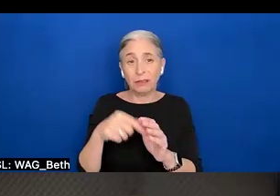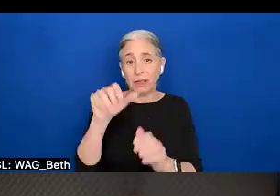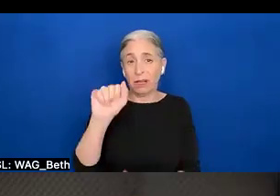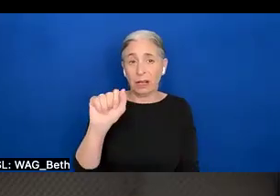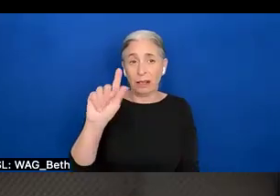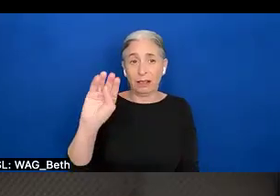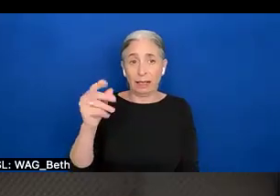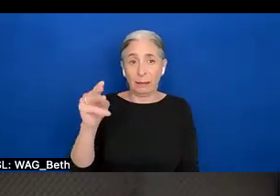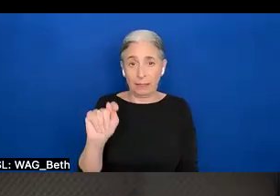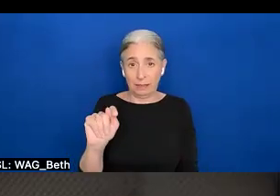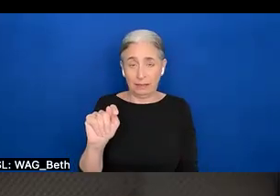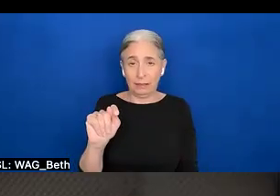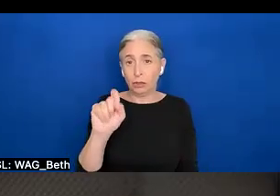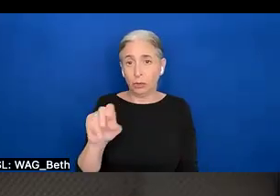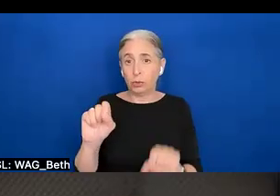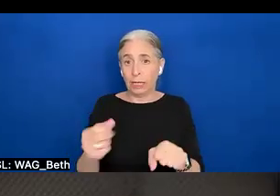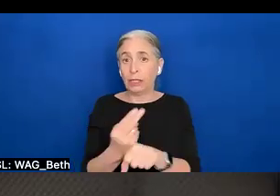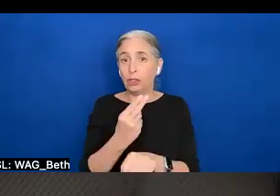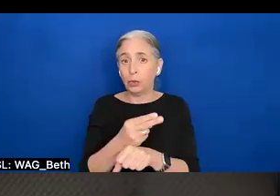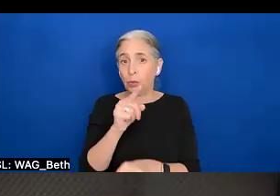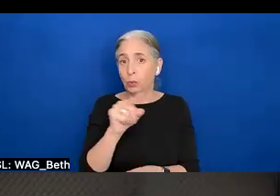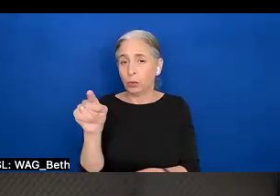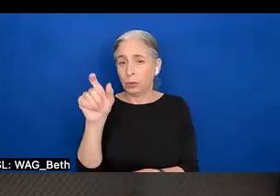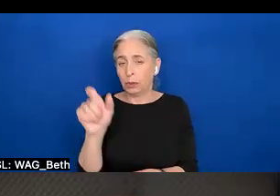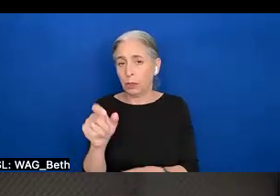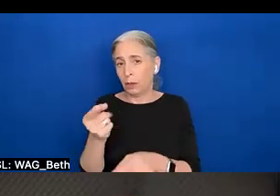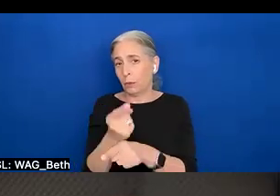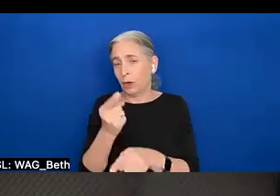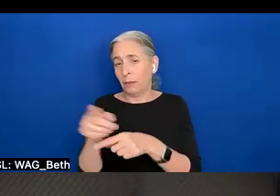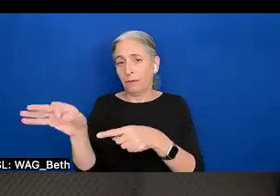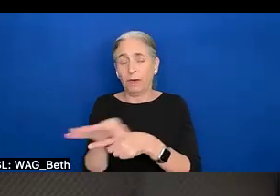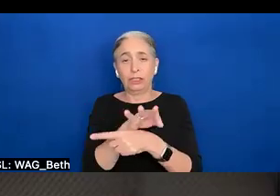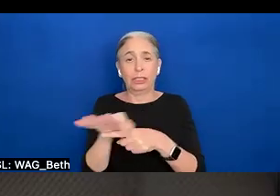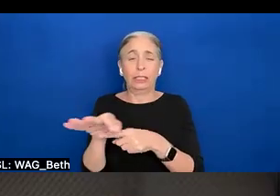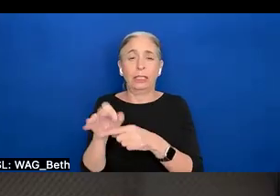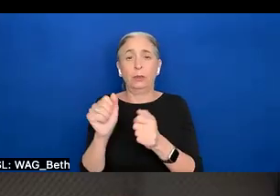for example, alignment or hyphenation, you should use